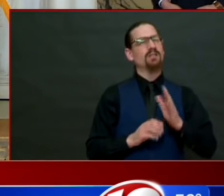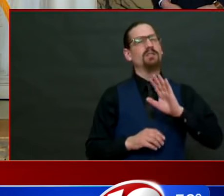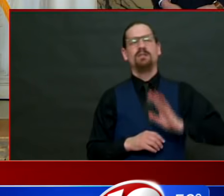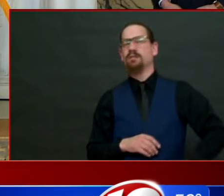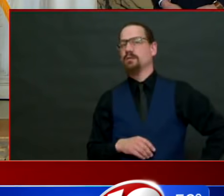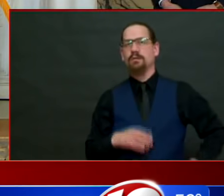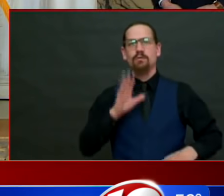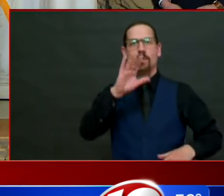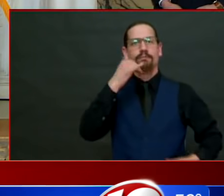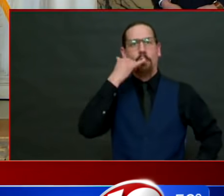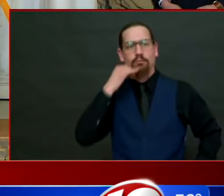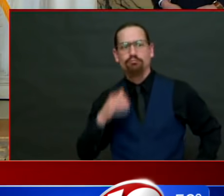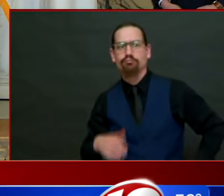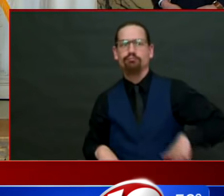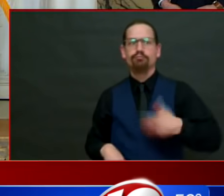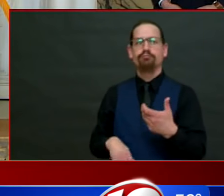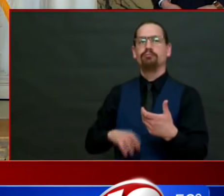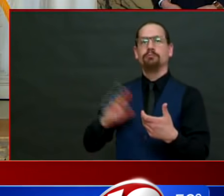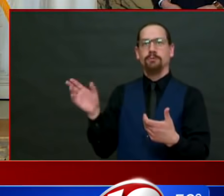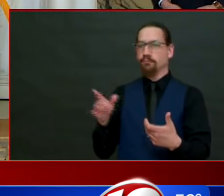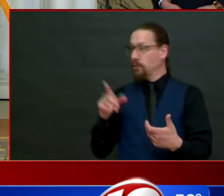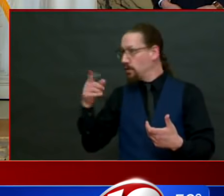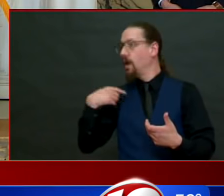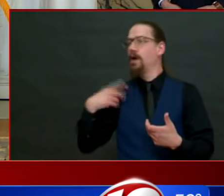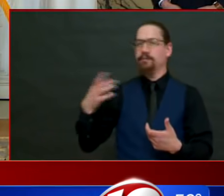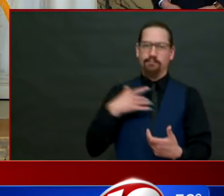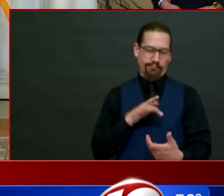I HOPE TO BE ABLE TO ROLL THAT OUT NEXT WEEK. HOPEFULLY.